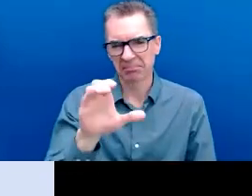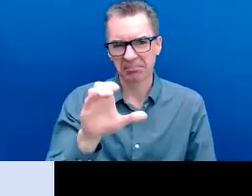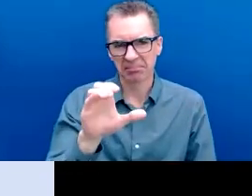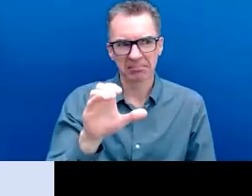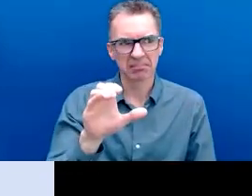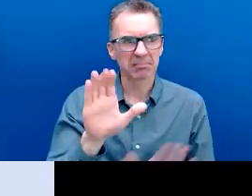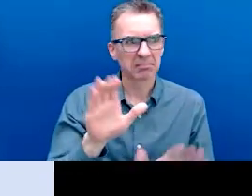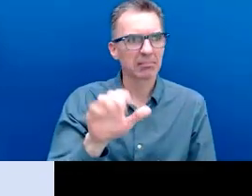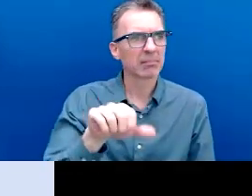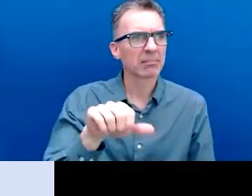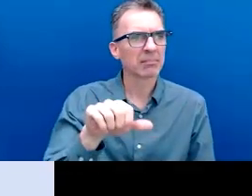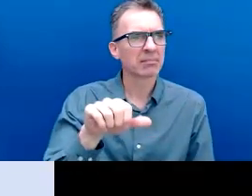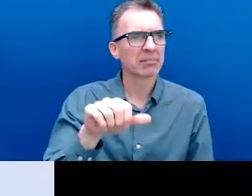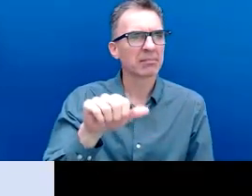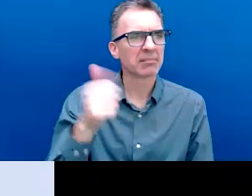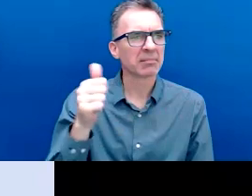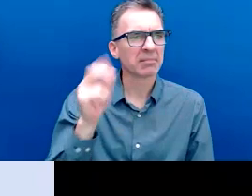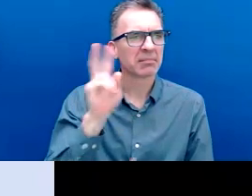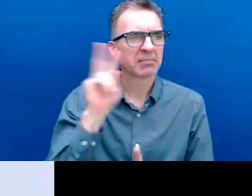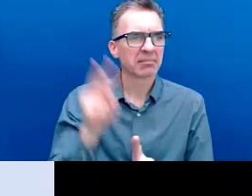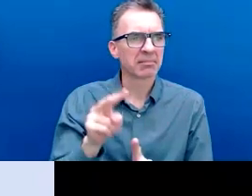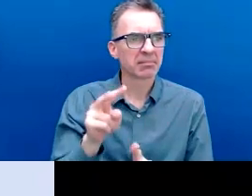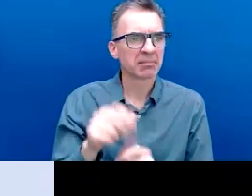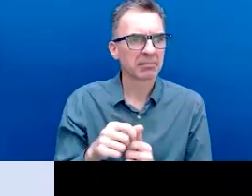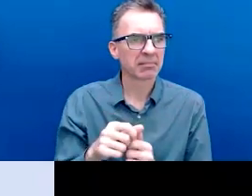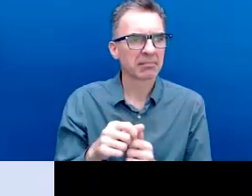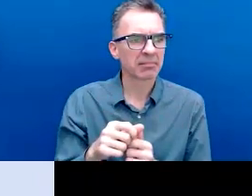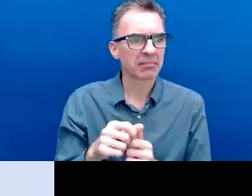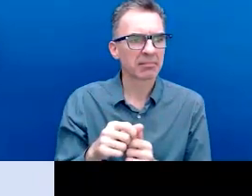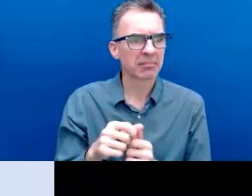So, when we're talking about the licenses, that is really